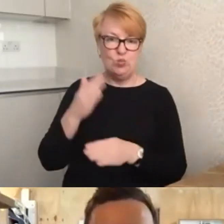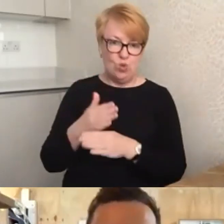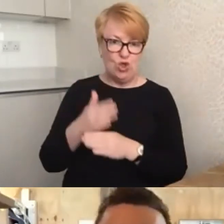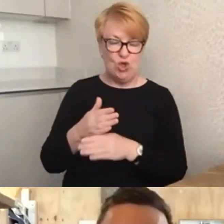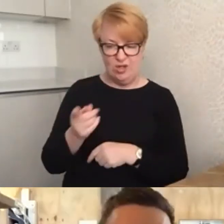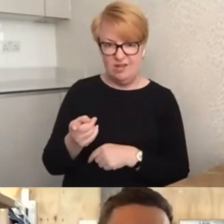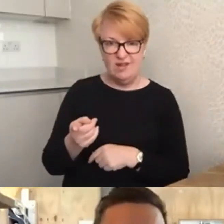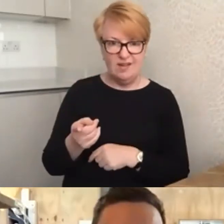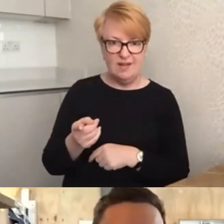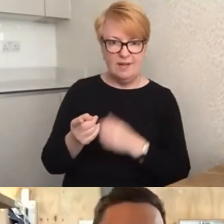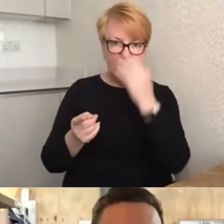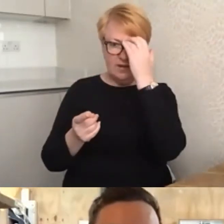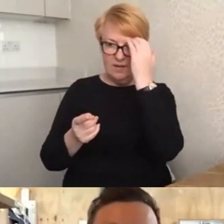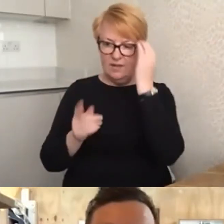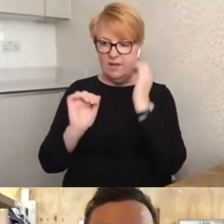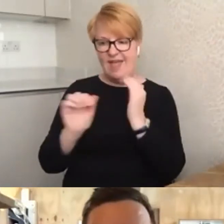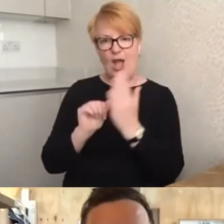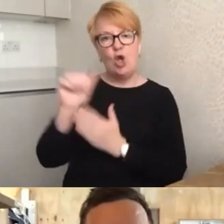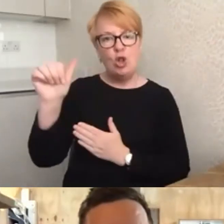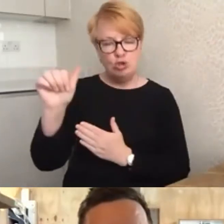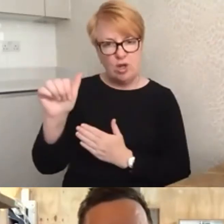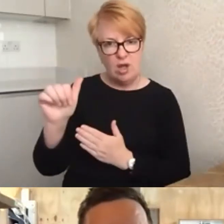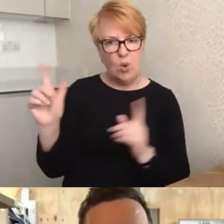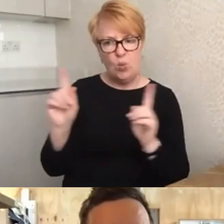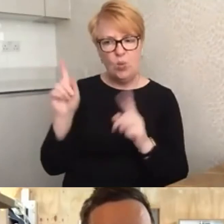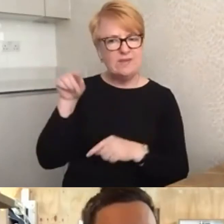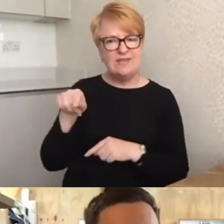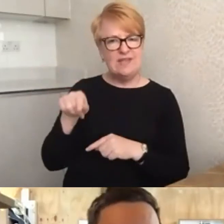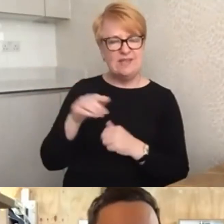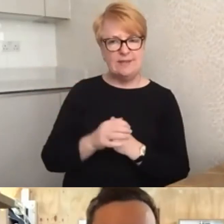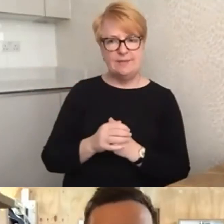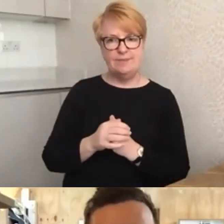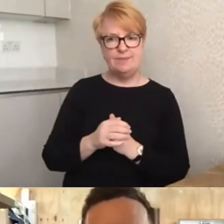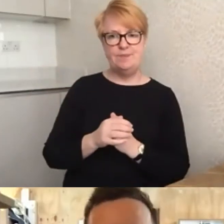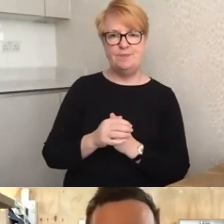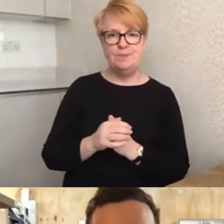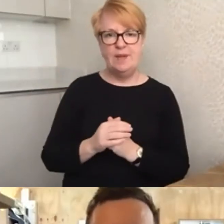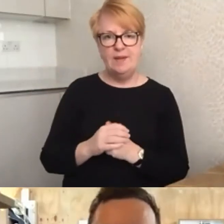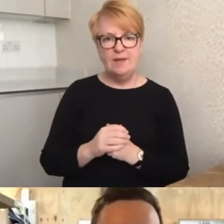and what the culture of organisations are. So, I, you know, seriously,